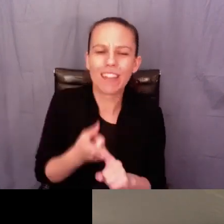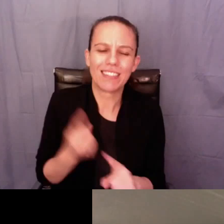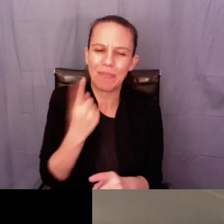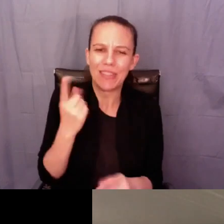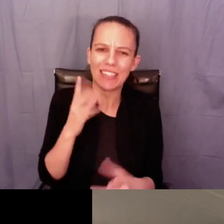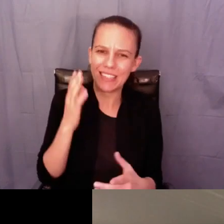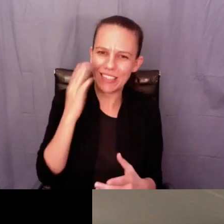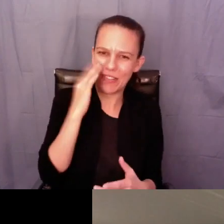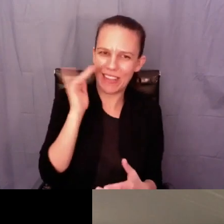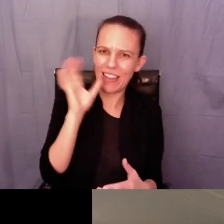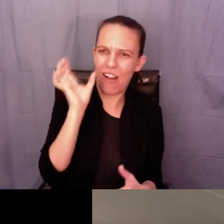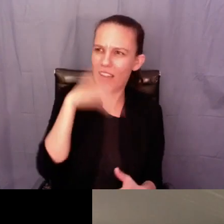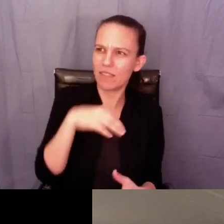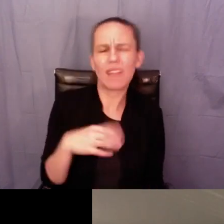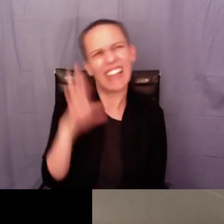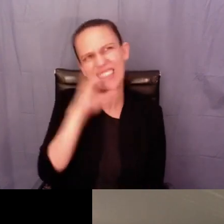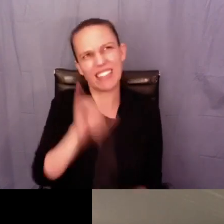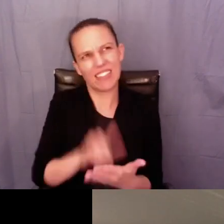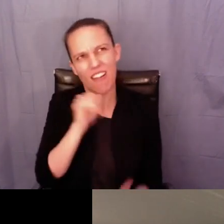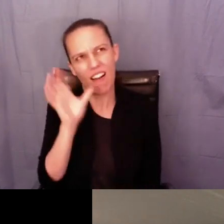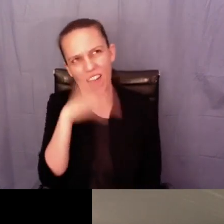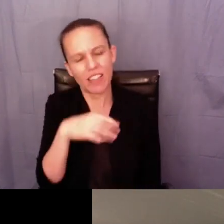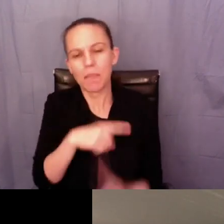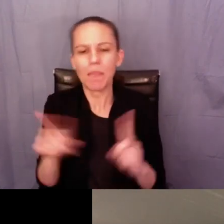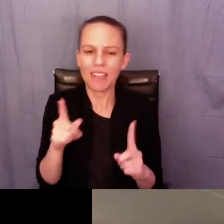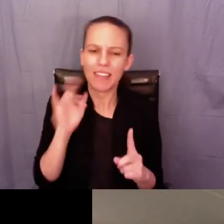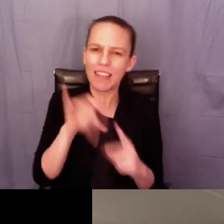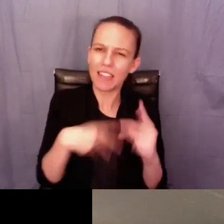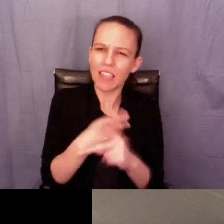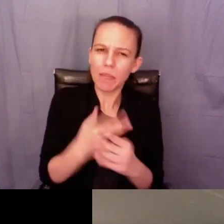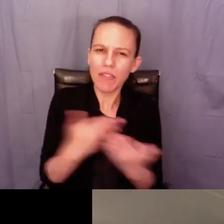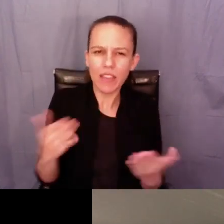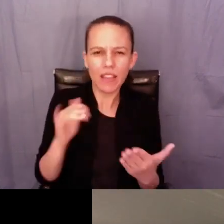well i guess not that odd but yeah things like that that might form part of that experience